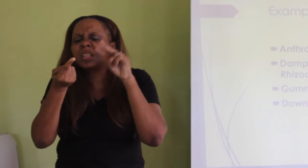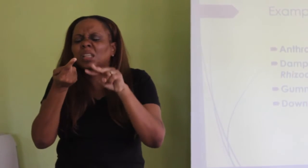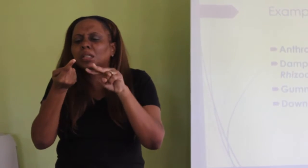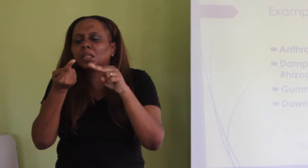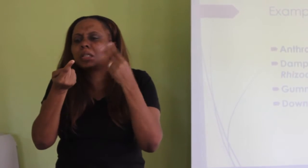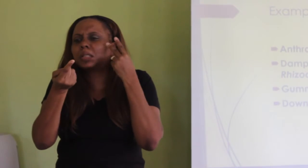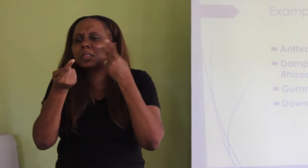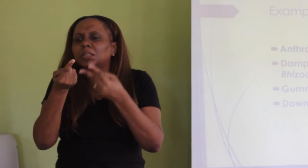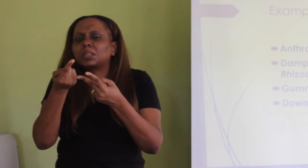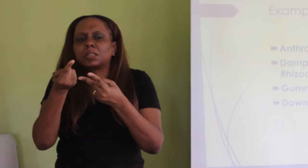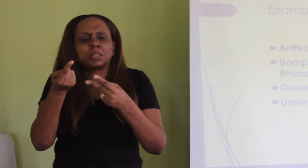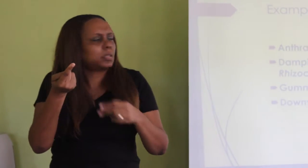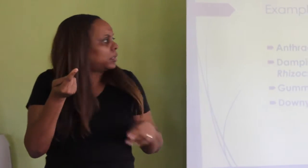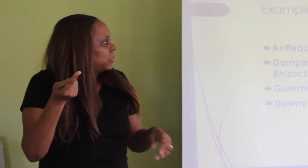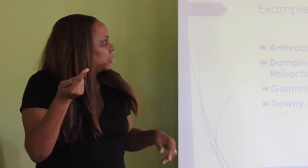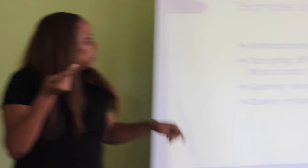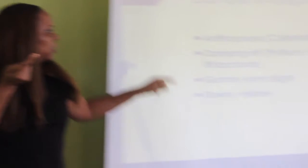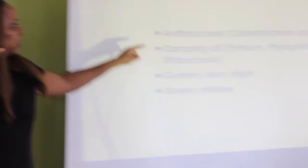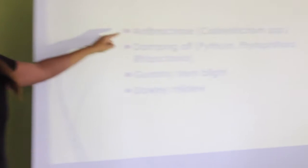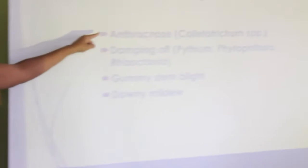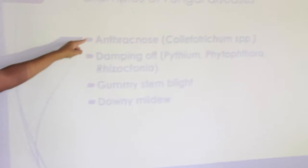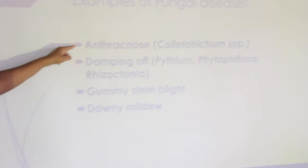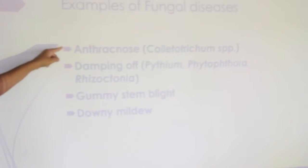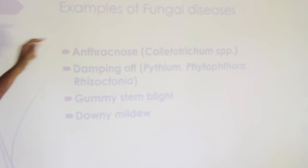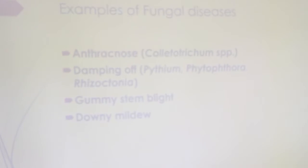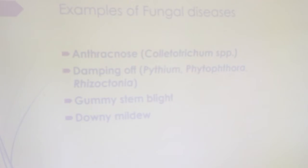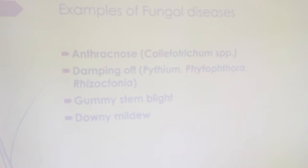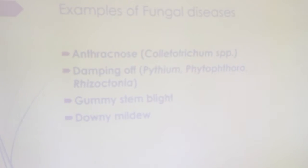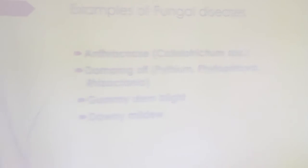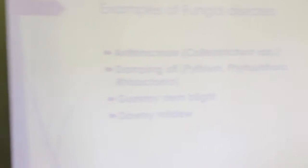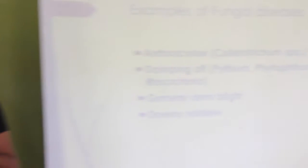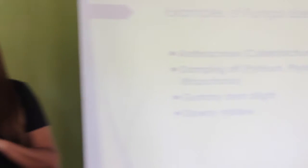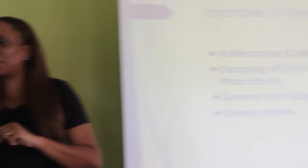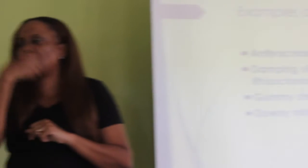have it also on other plants that you may come across but your peers